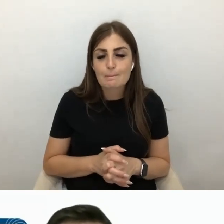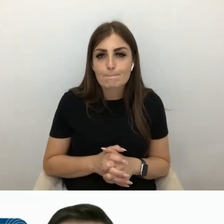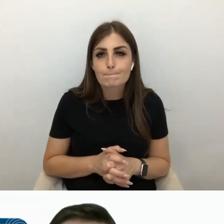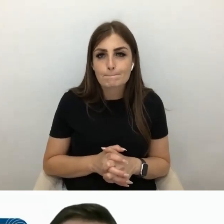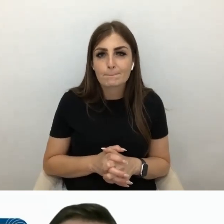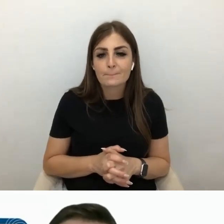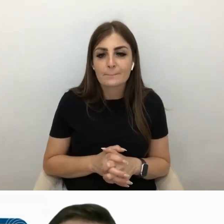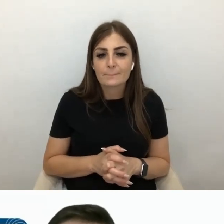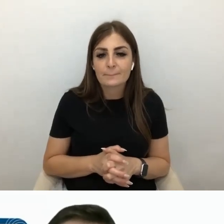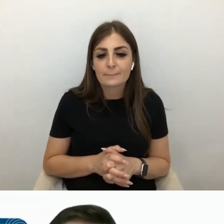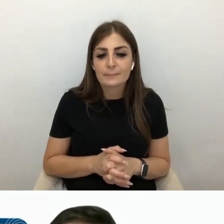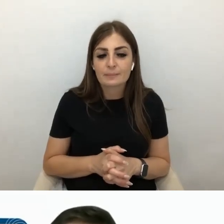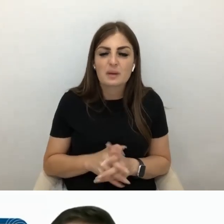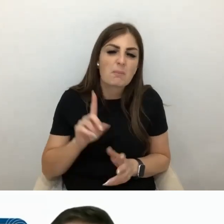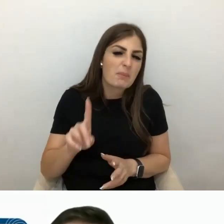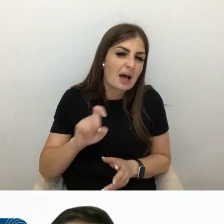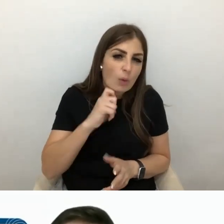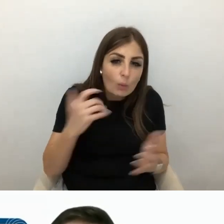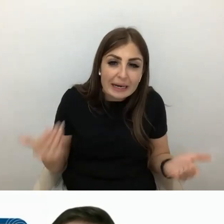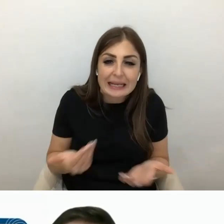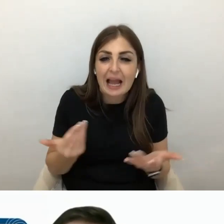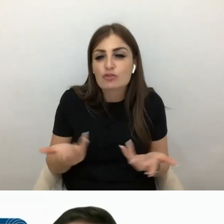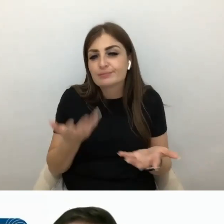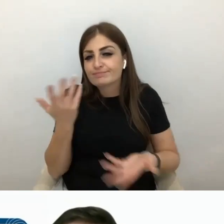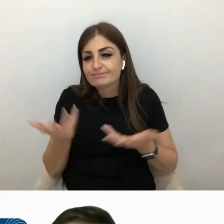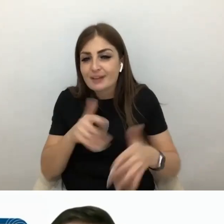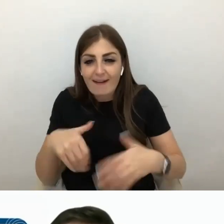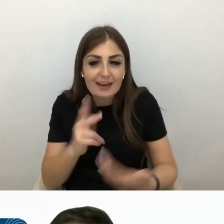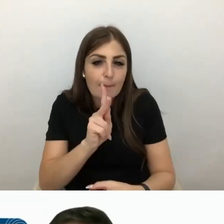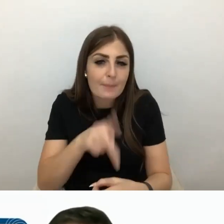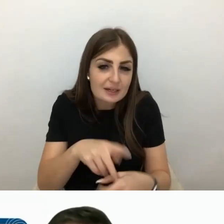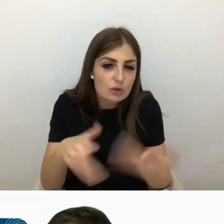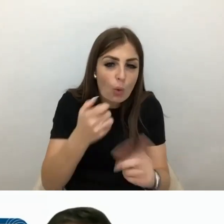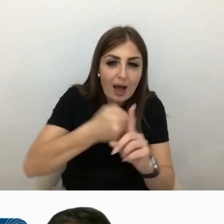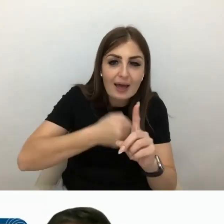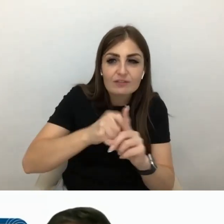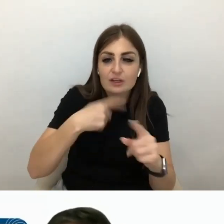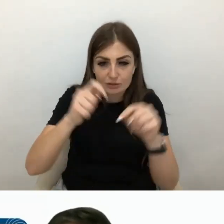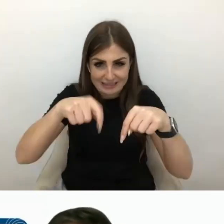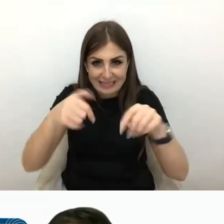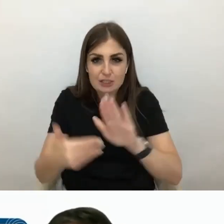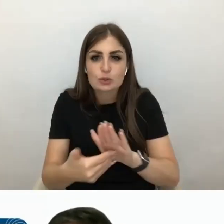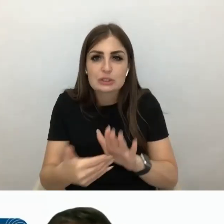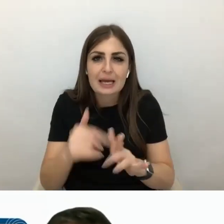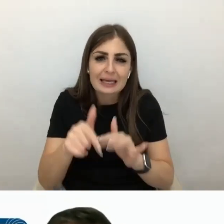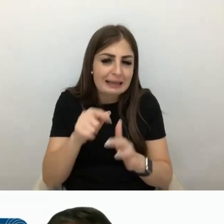I guess I would encourage any participants and advocates on this call, if there are issues